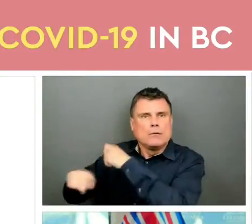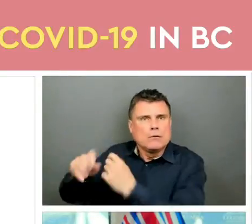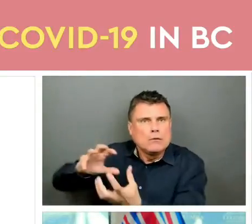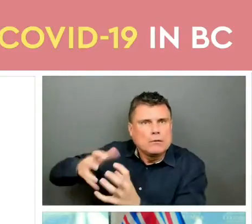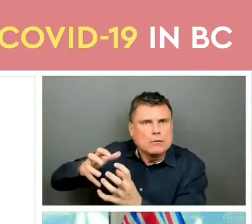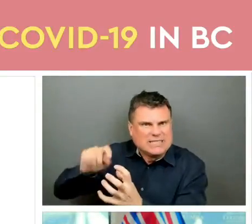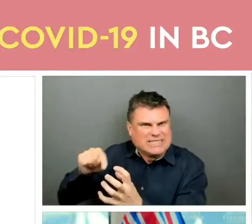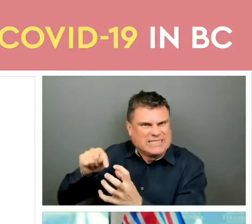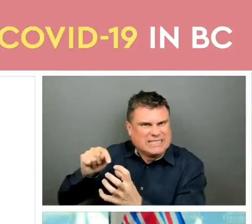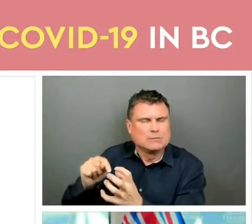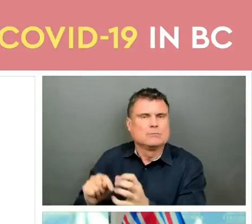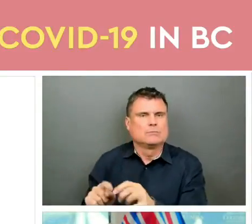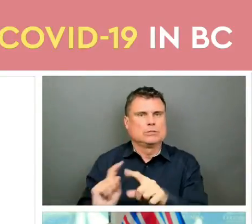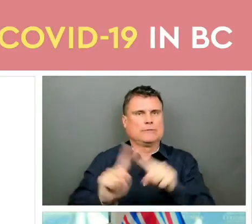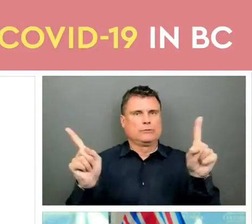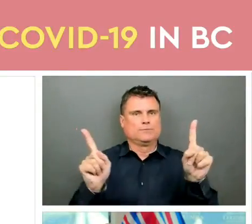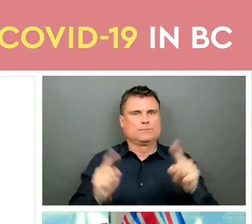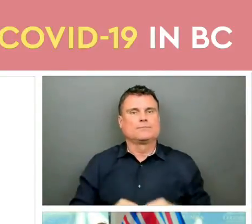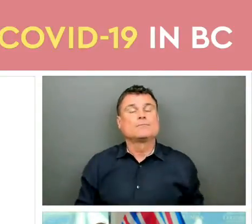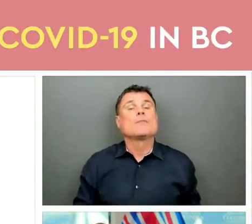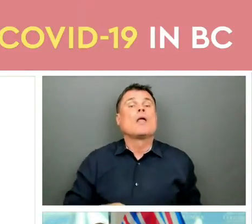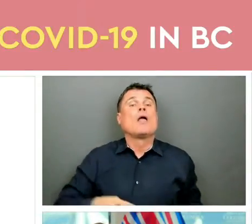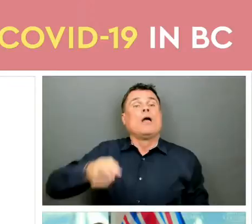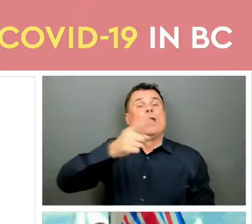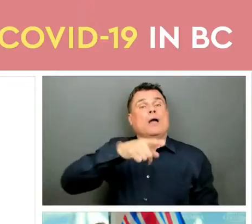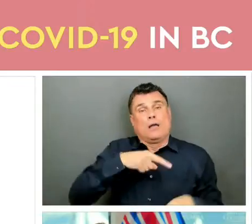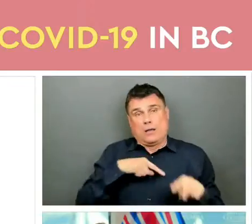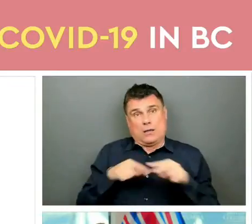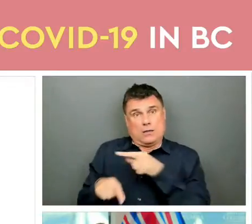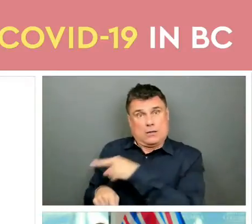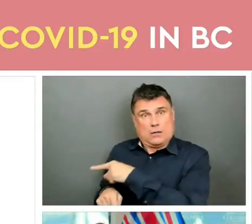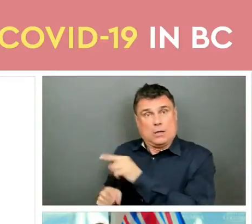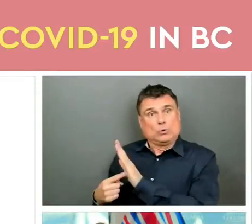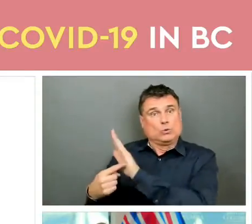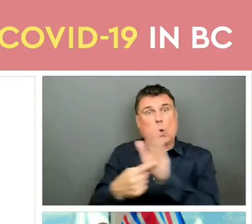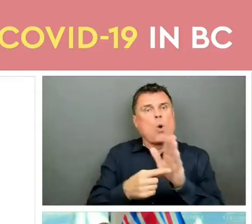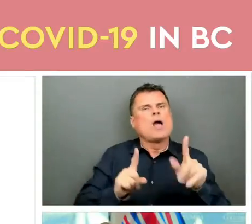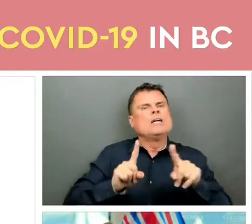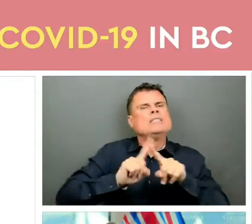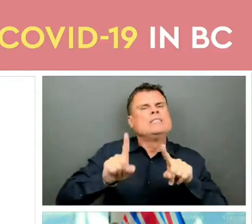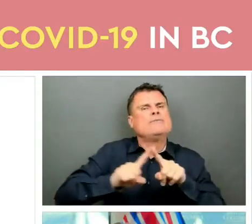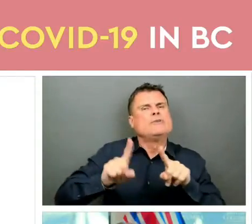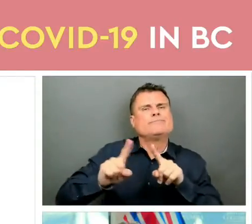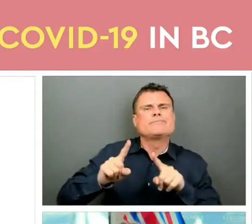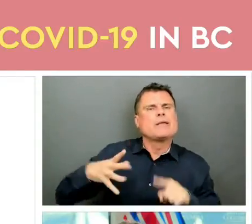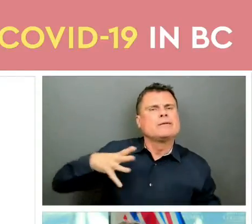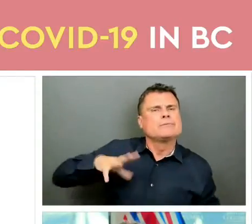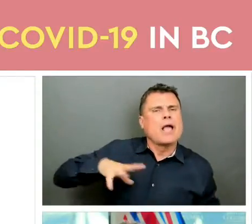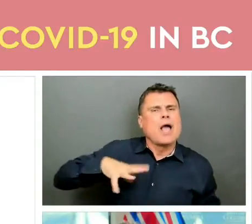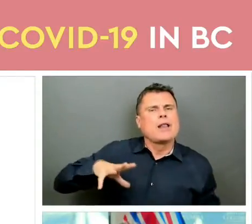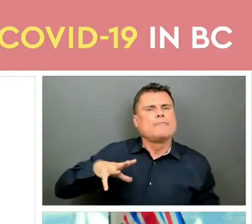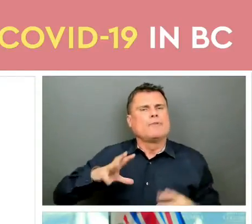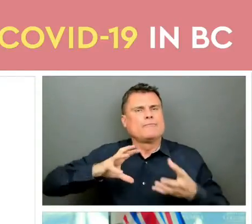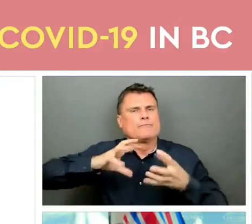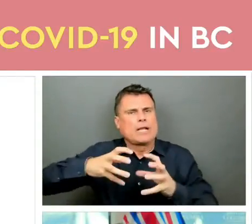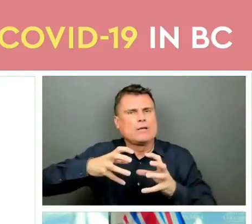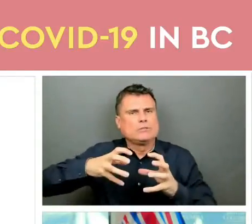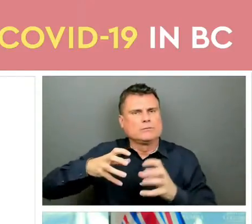This is just an example of the number of different strains we found during this whole genome sequencing since April